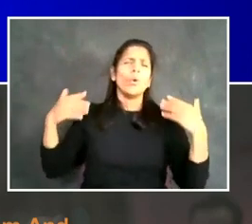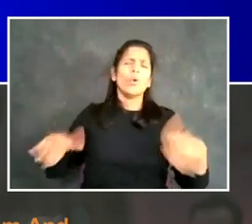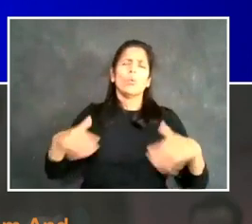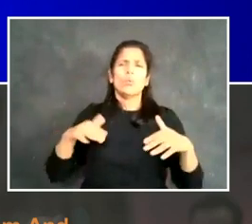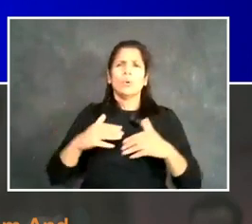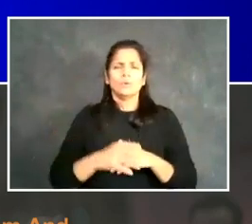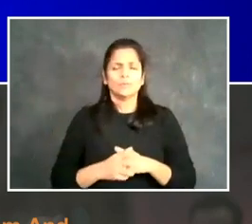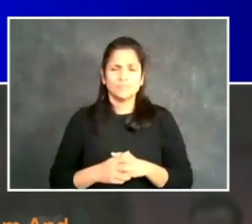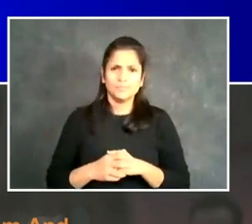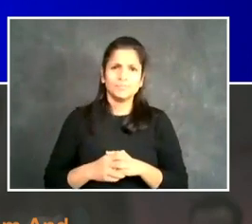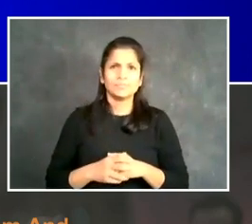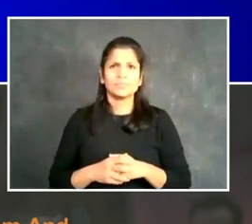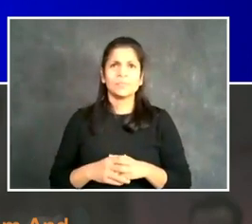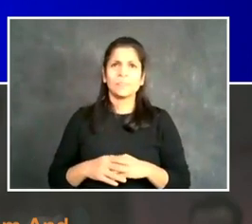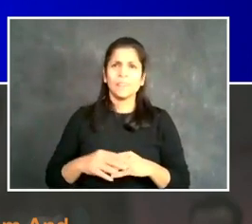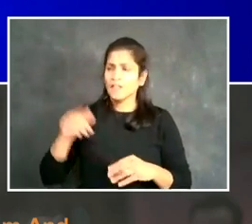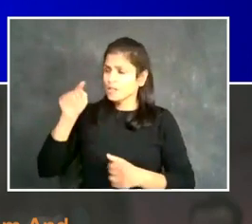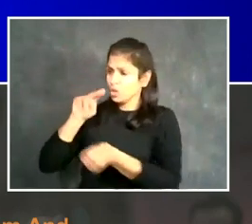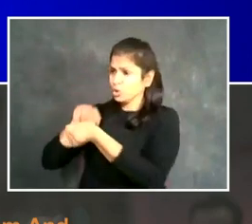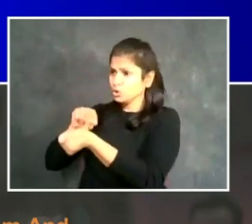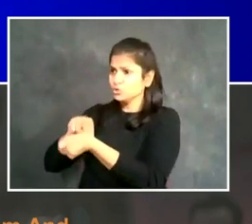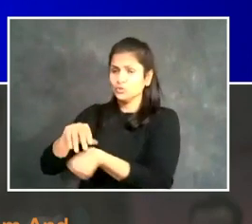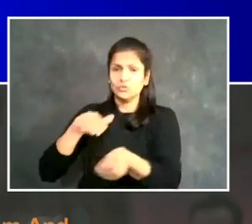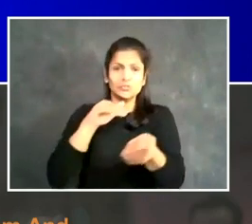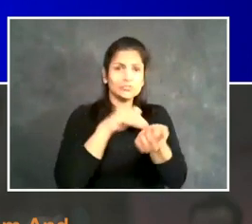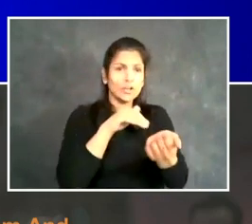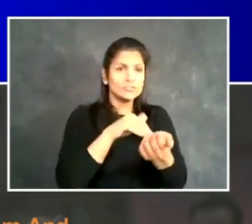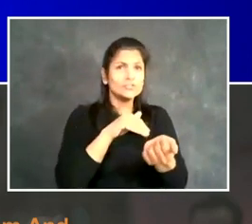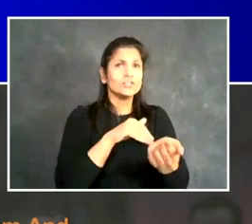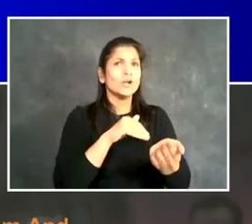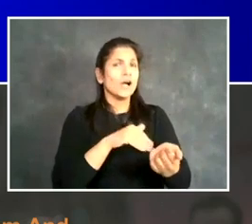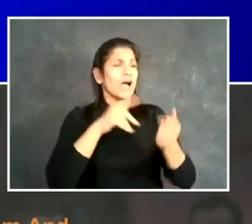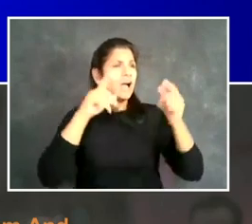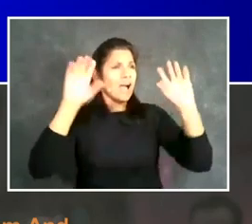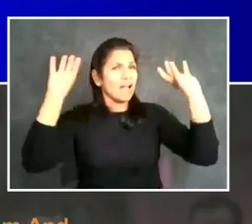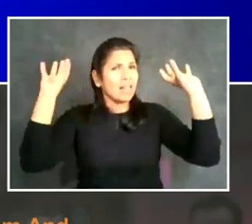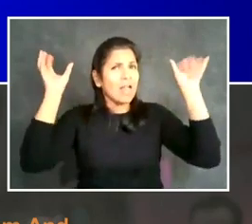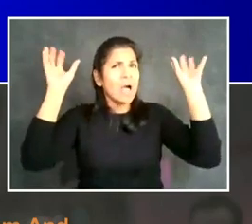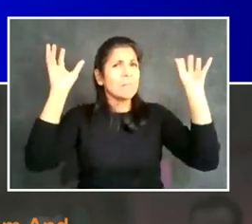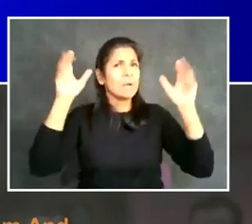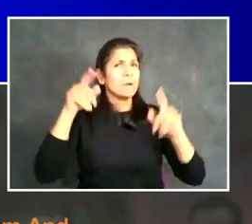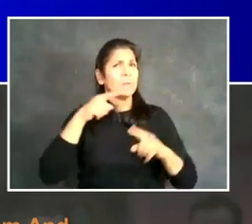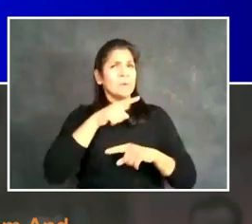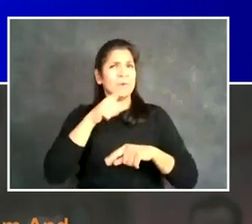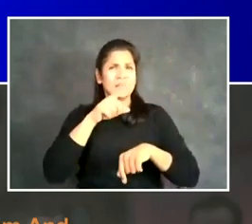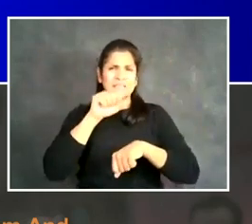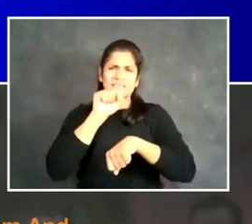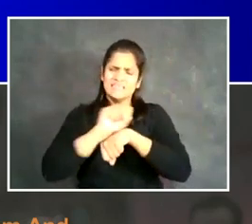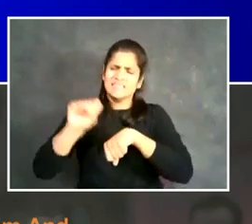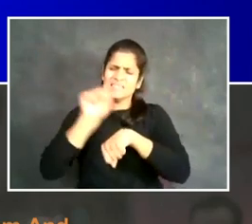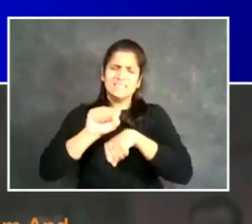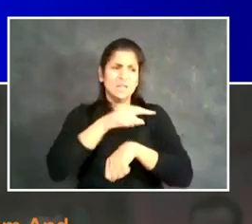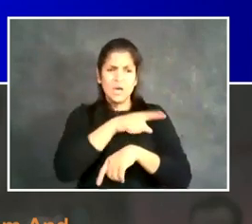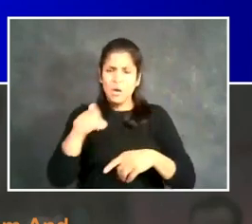HEALTHCARE WORKERS IS BEYOND WHAT ANYONE COULD HAVE RIGHTFULLY ASKED.